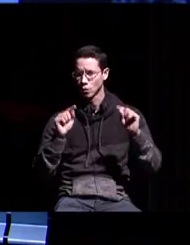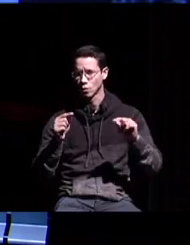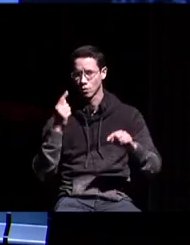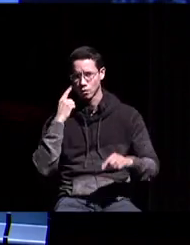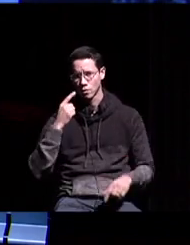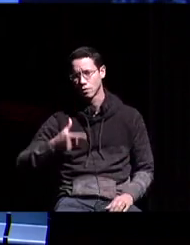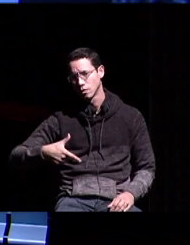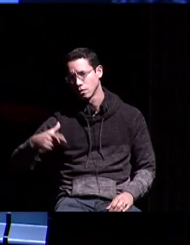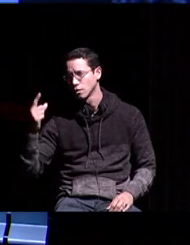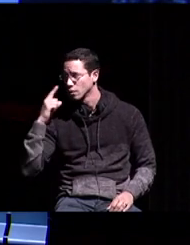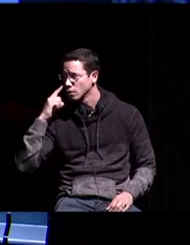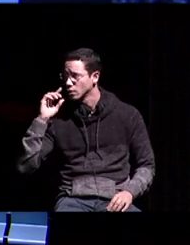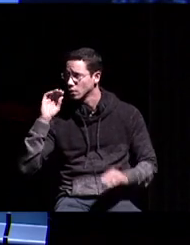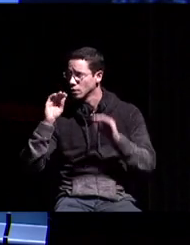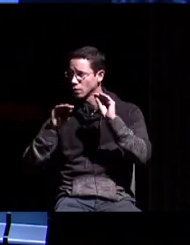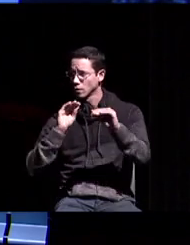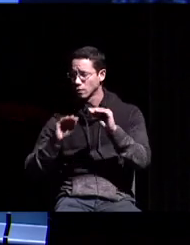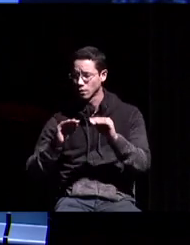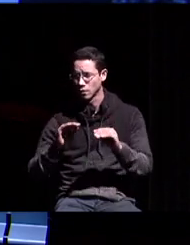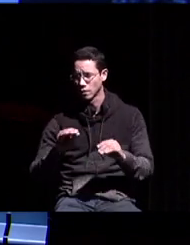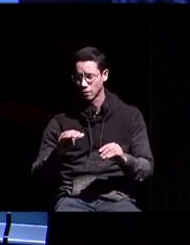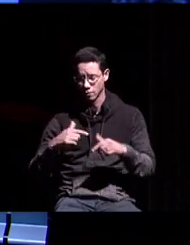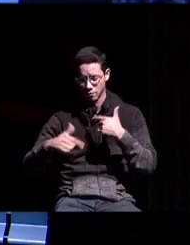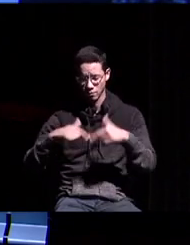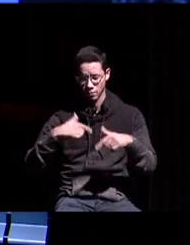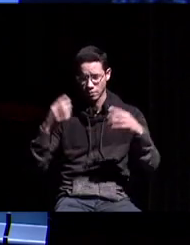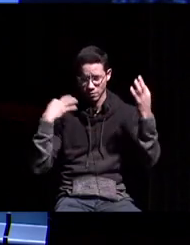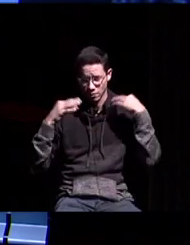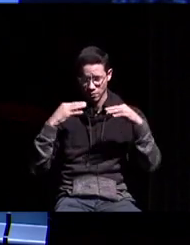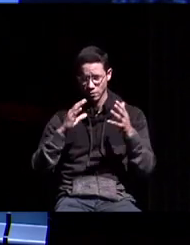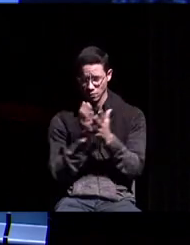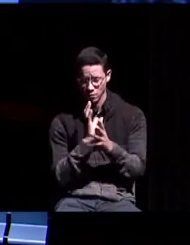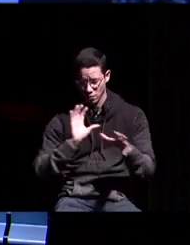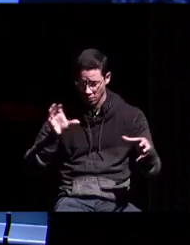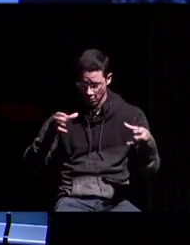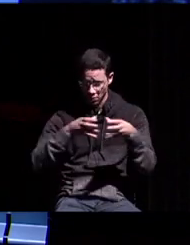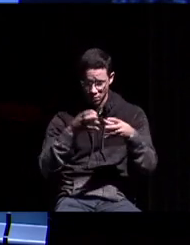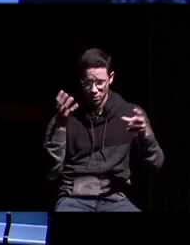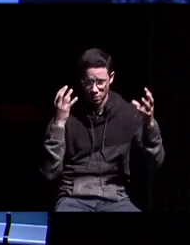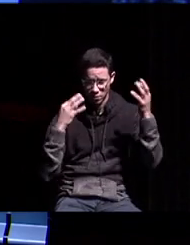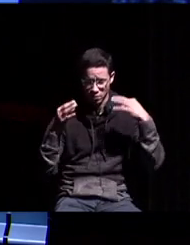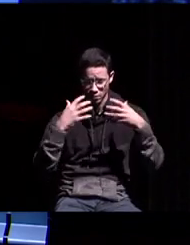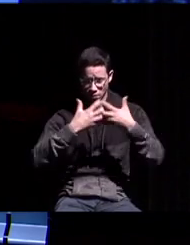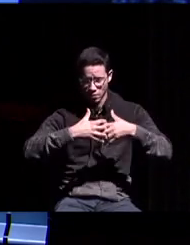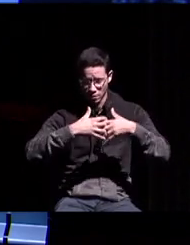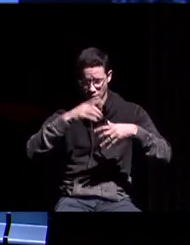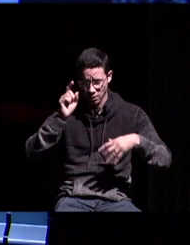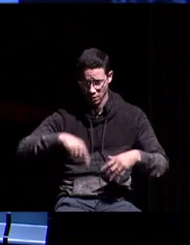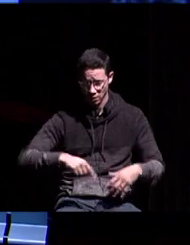unionized tourism workers are better paid, especially